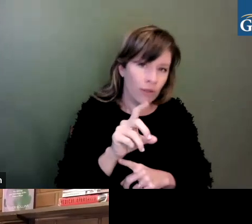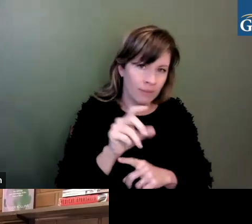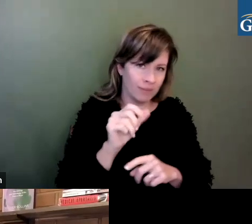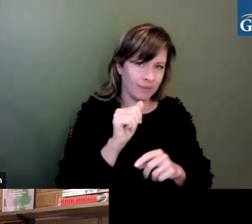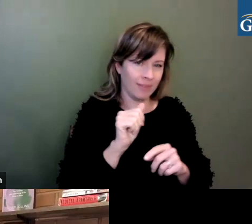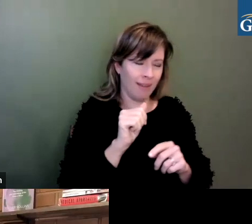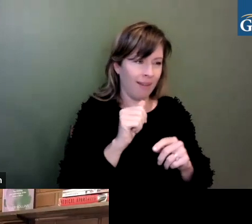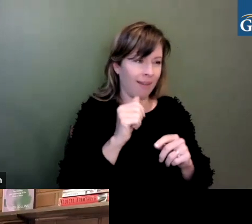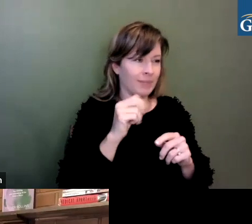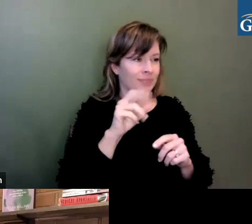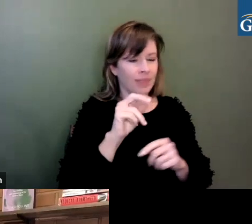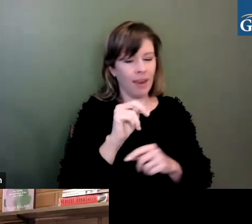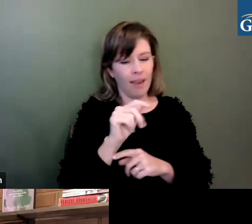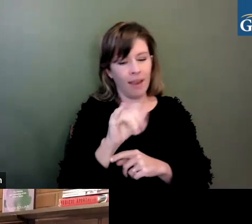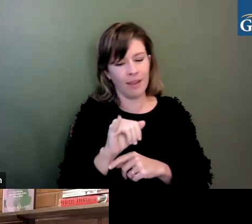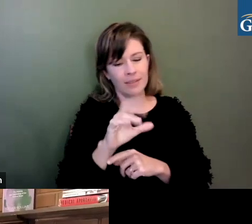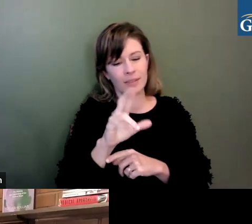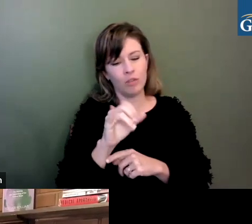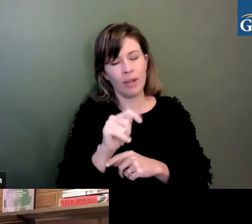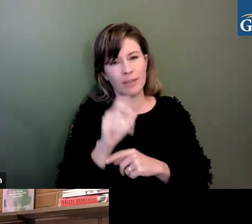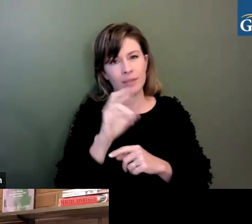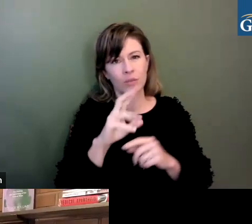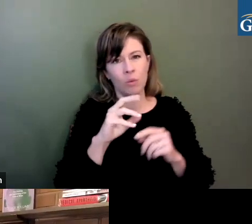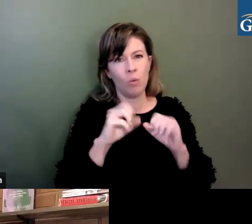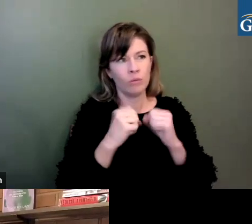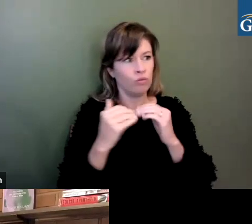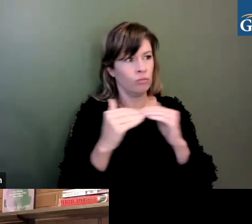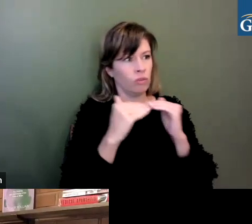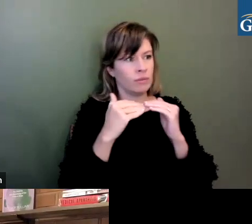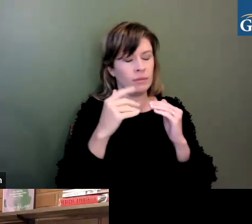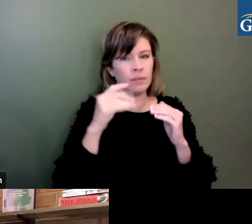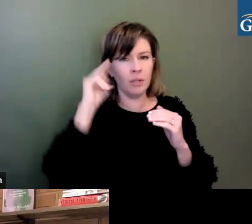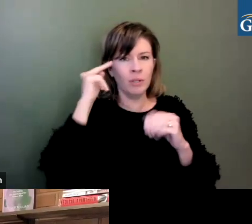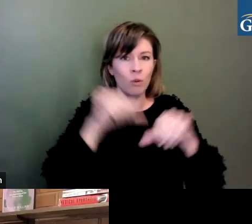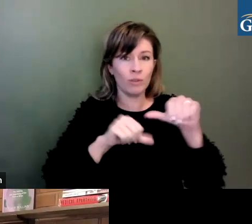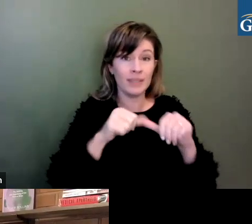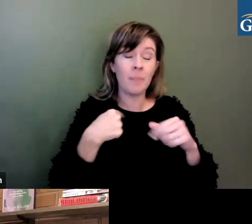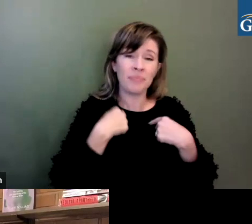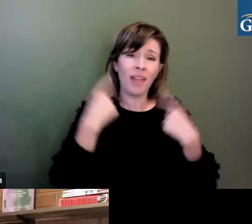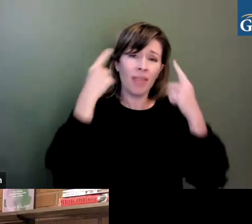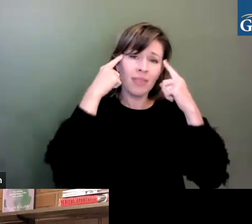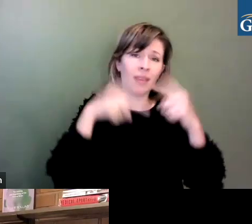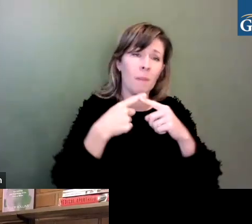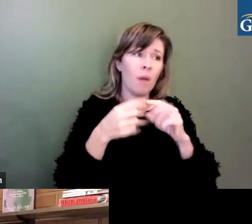kind of neuroscience. One of the things as a qualitative researcher, I'm really thinking about the